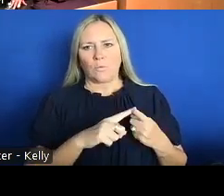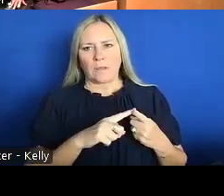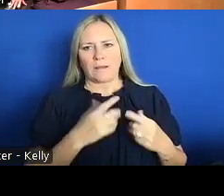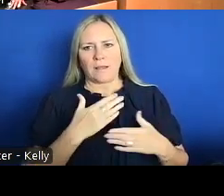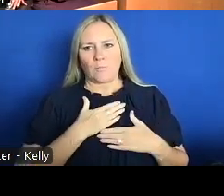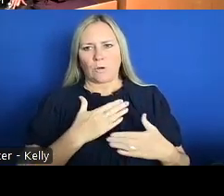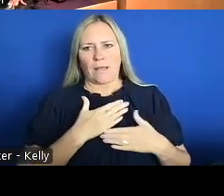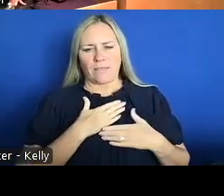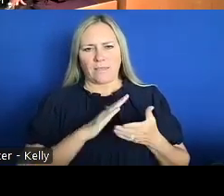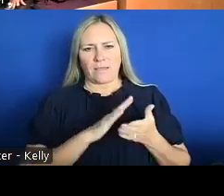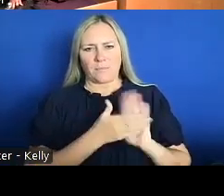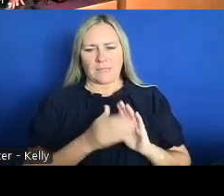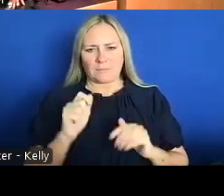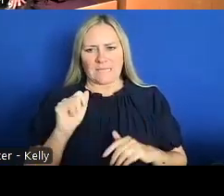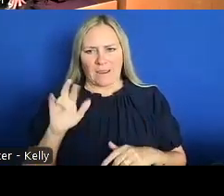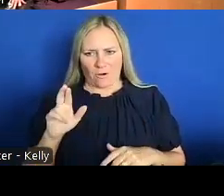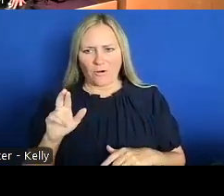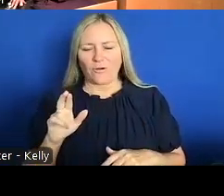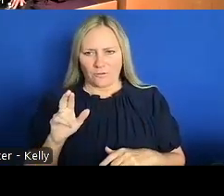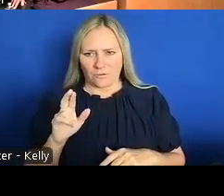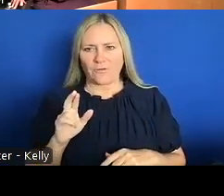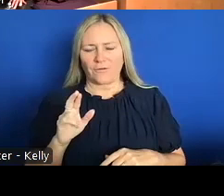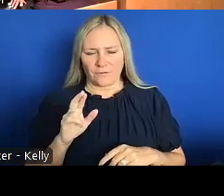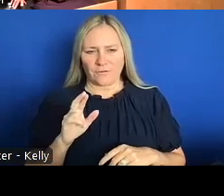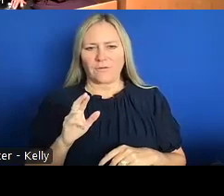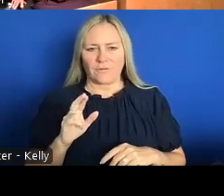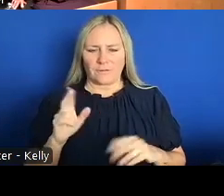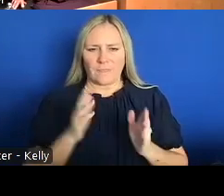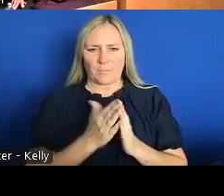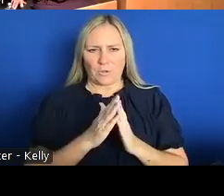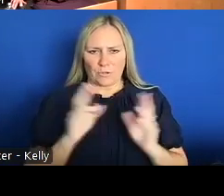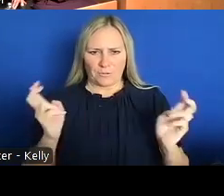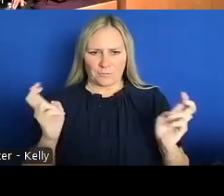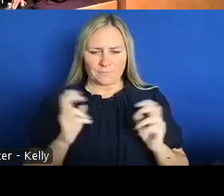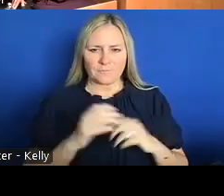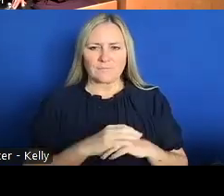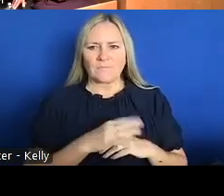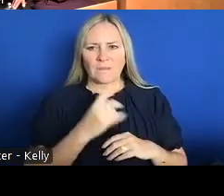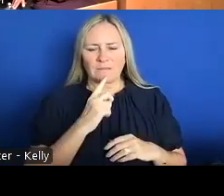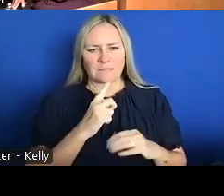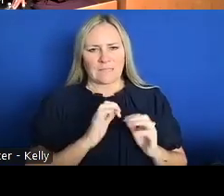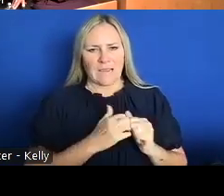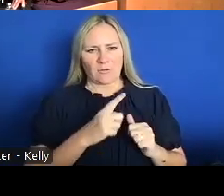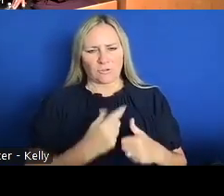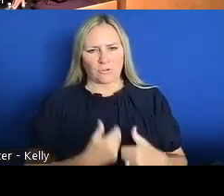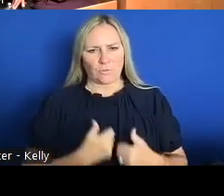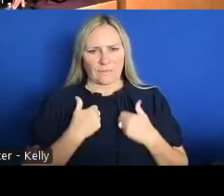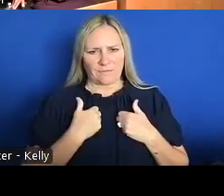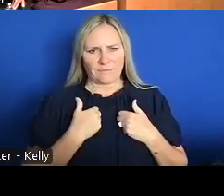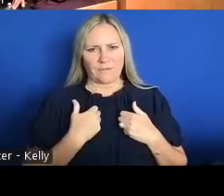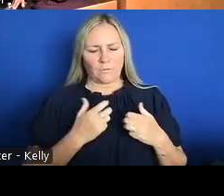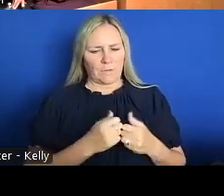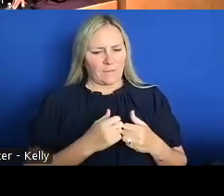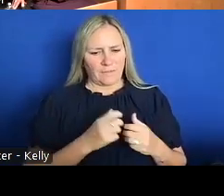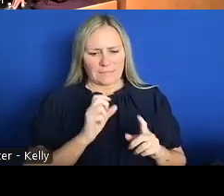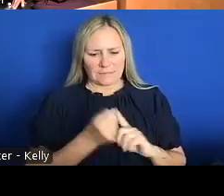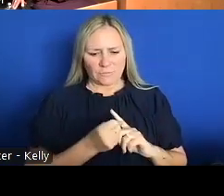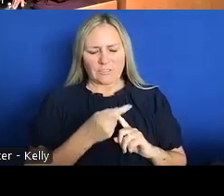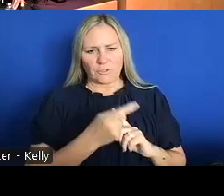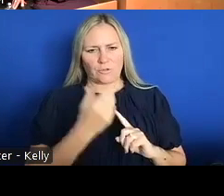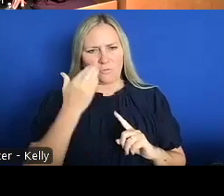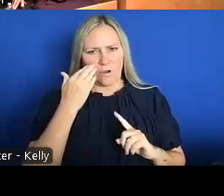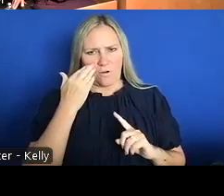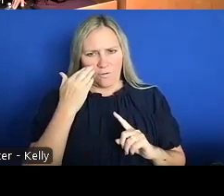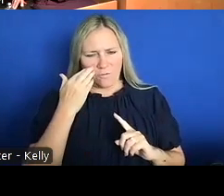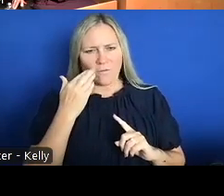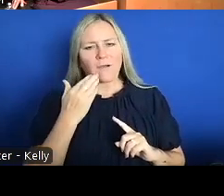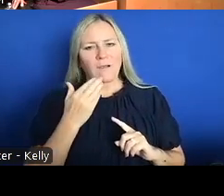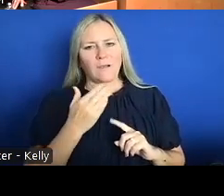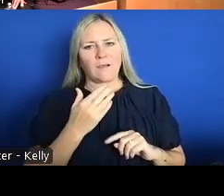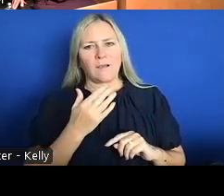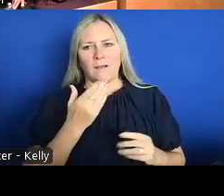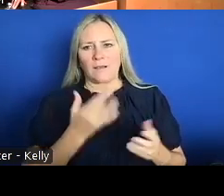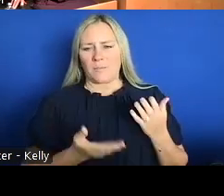air thank you um and how do you live with a a condition that you know it goes from maybe it's um